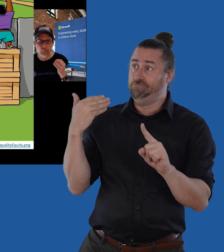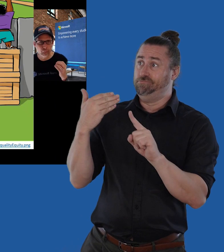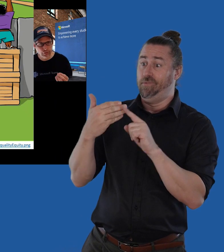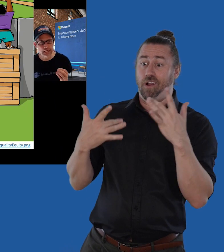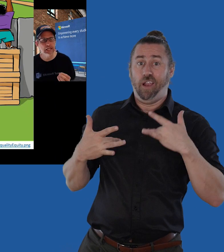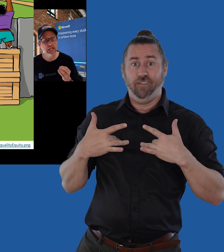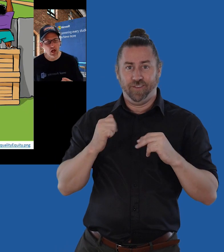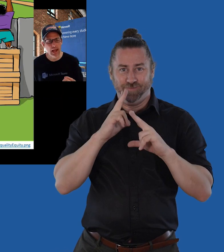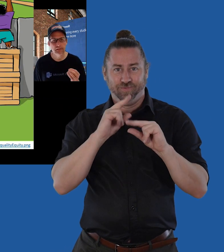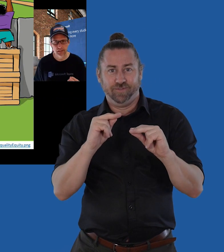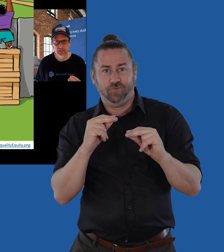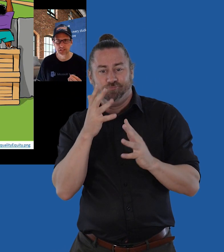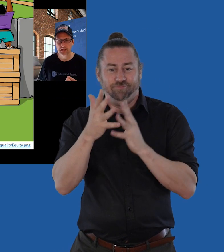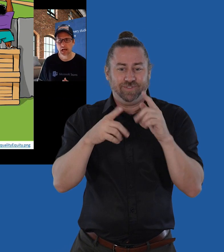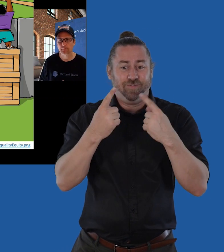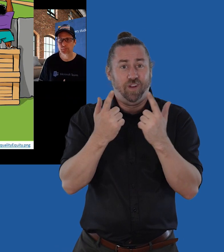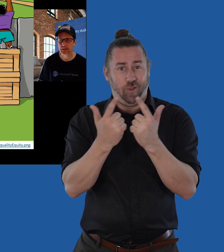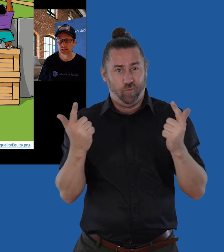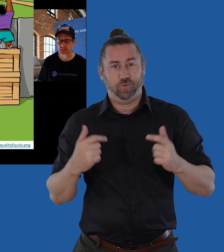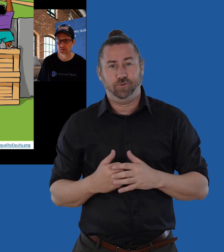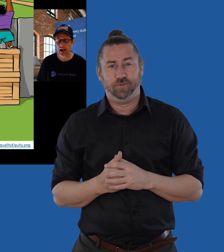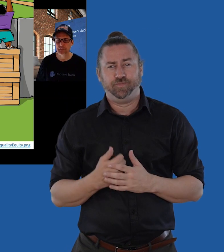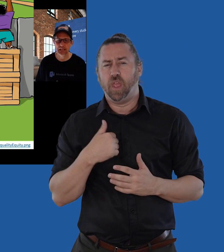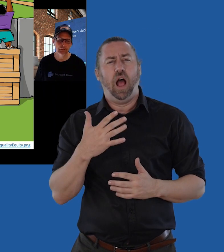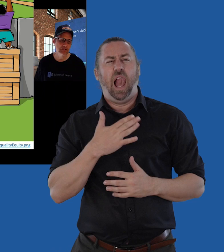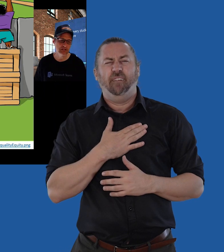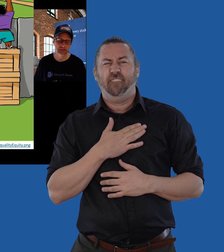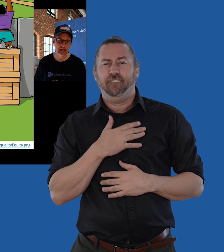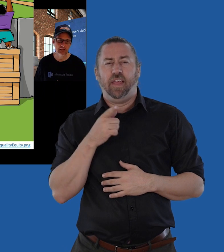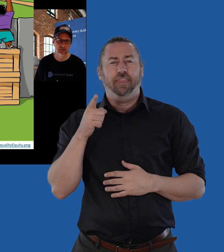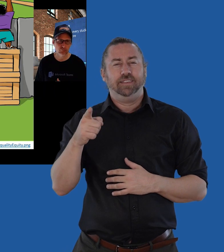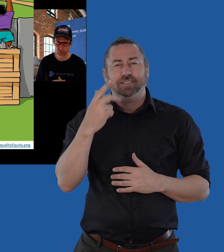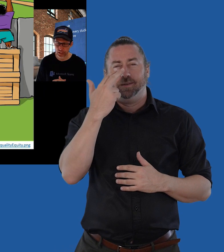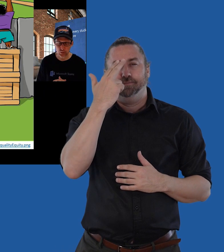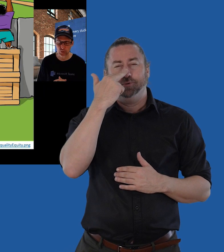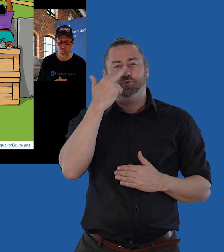I really like this graphic here, because I think it does a really good